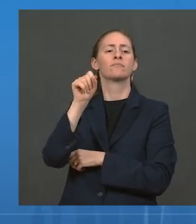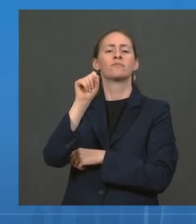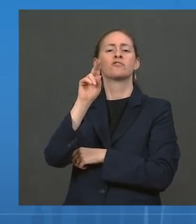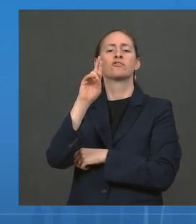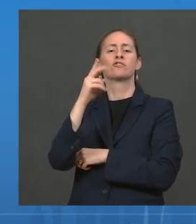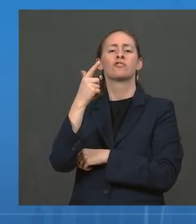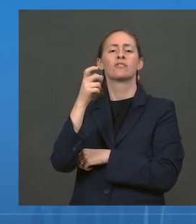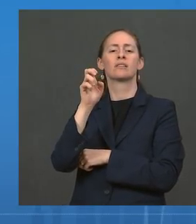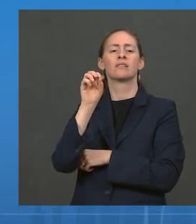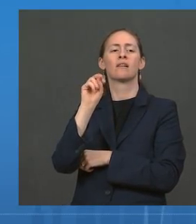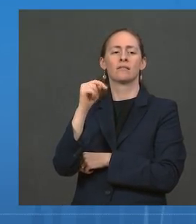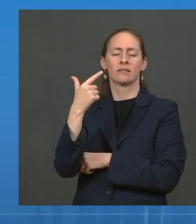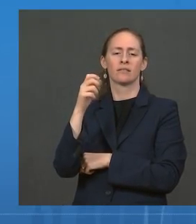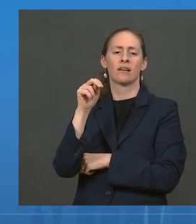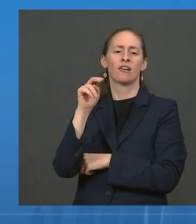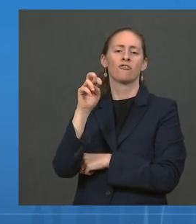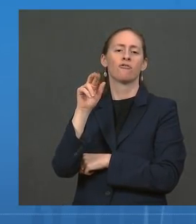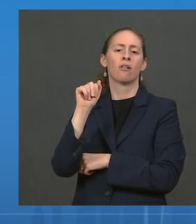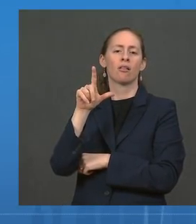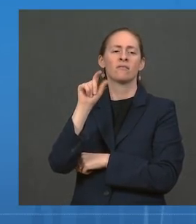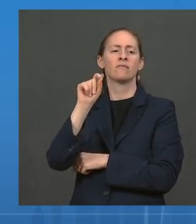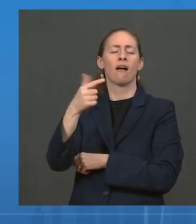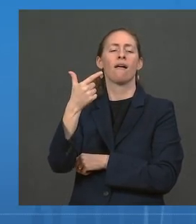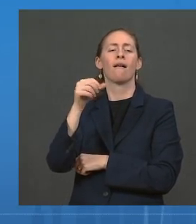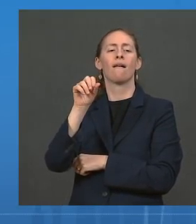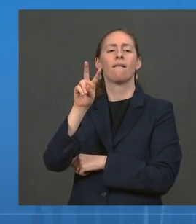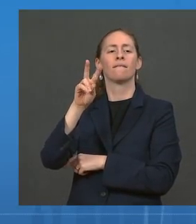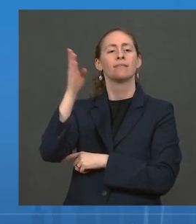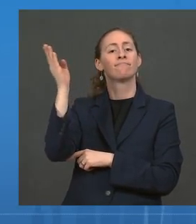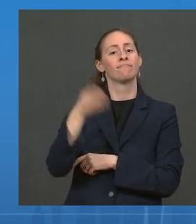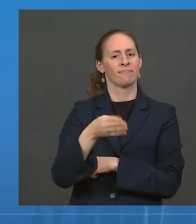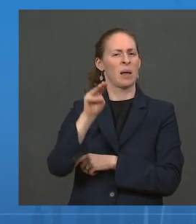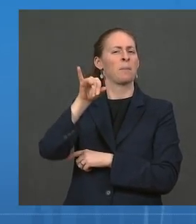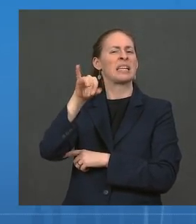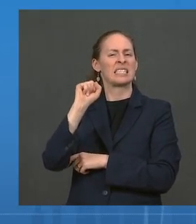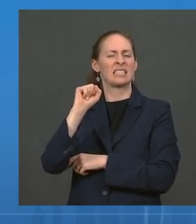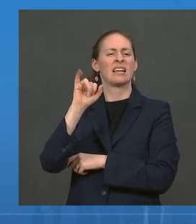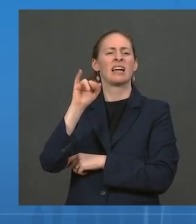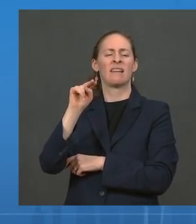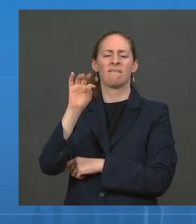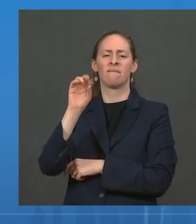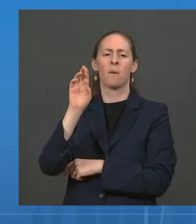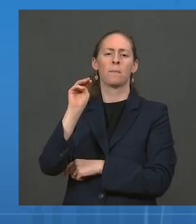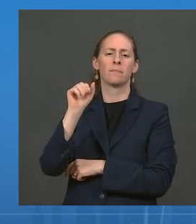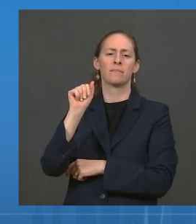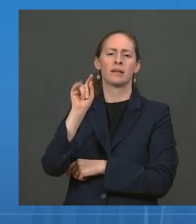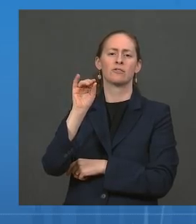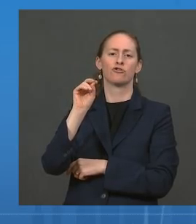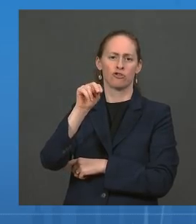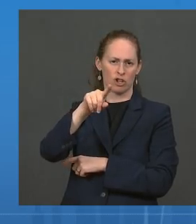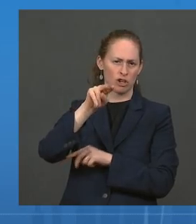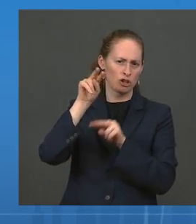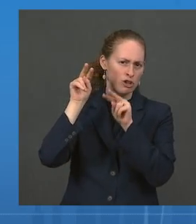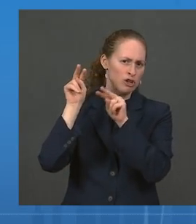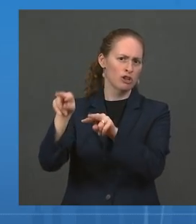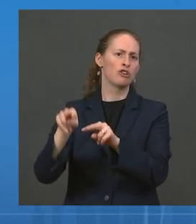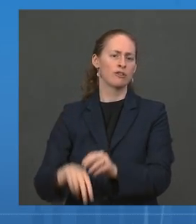I also want to be clear that our country still needs technology companies to step up and stop the avalanche of health misinformation